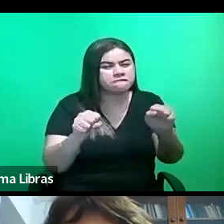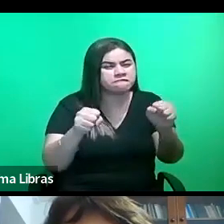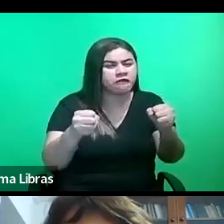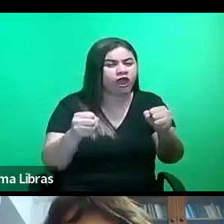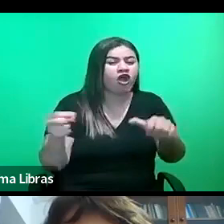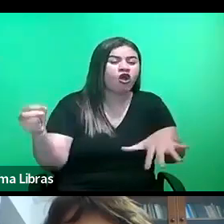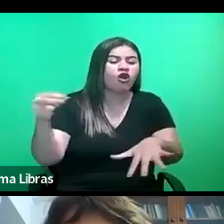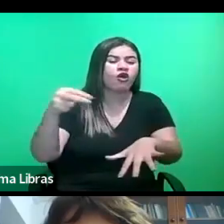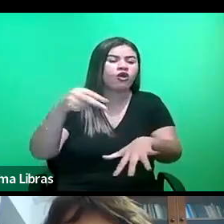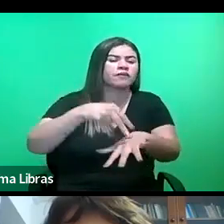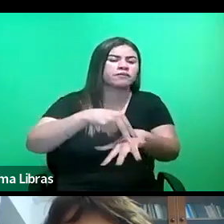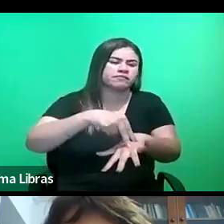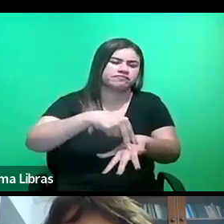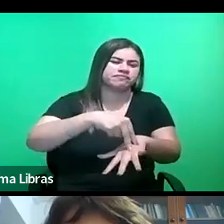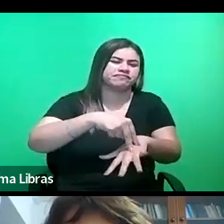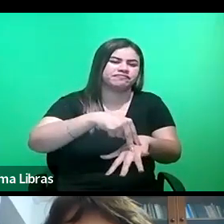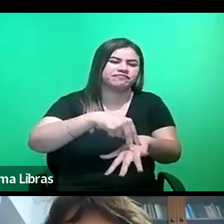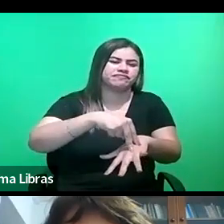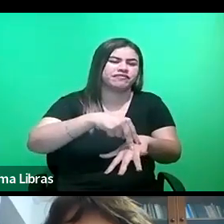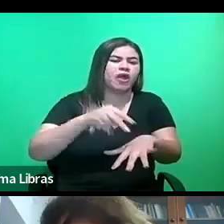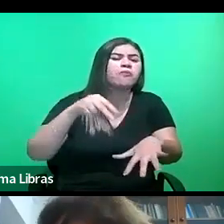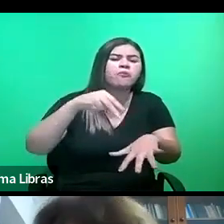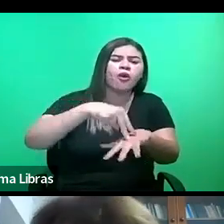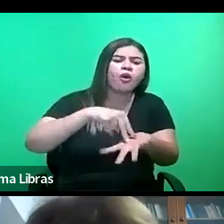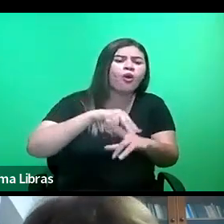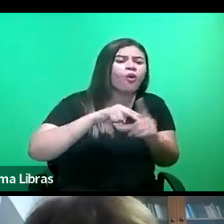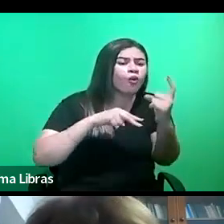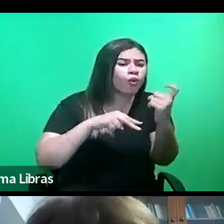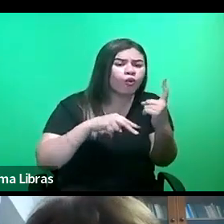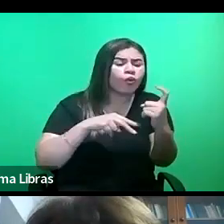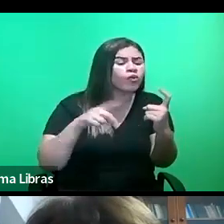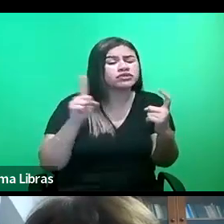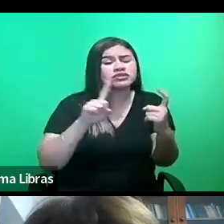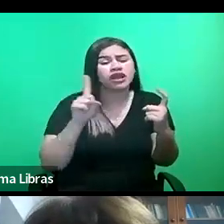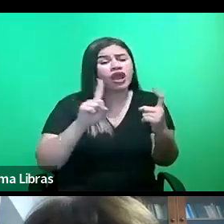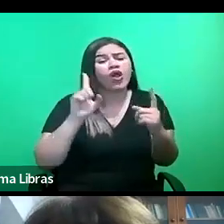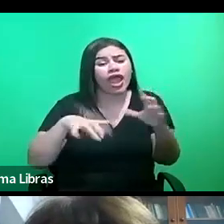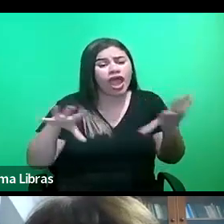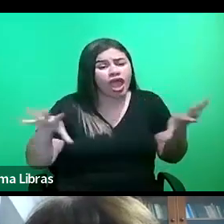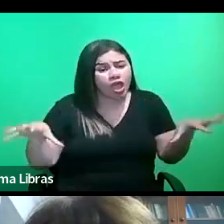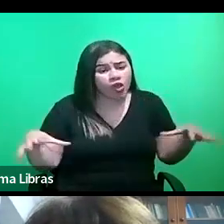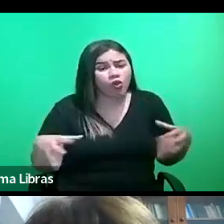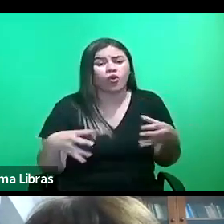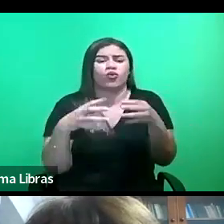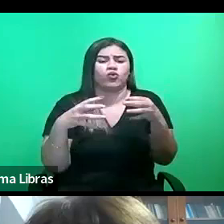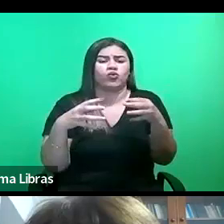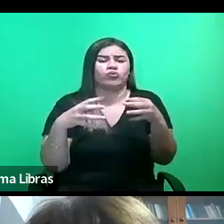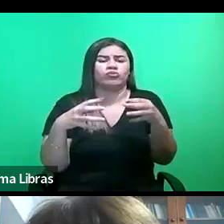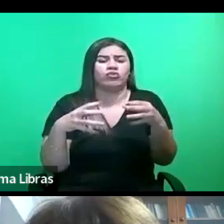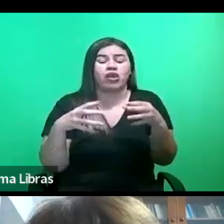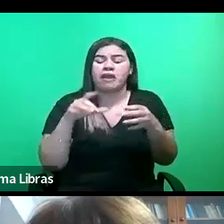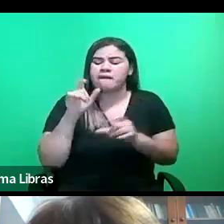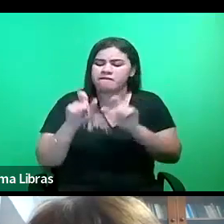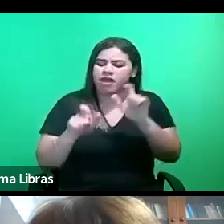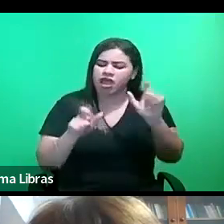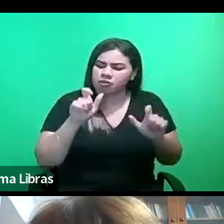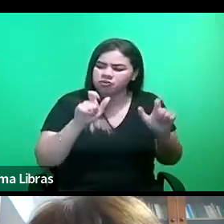protectionist, which is the the real subject I think of the real subject. I think of of history story and which can and which can resist and right